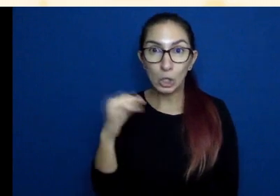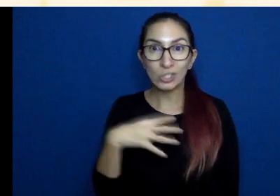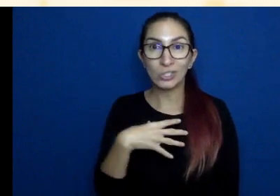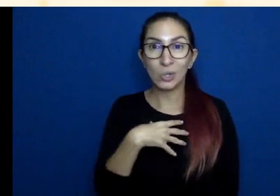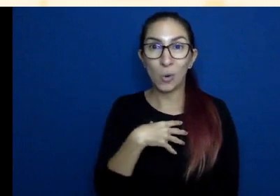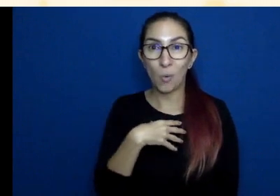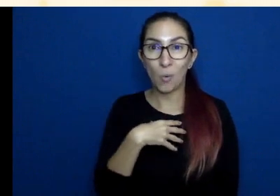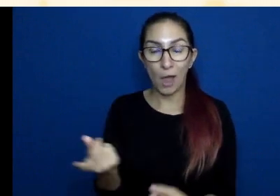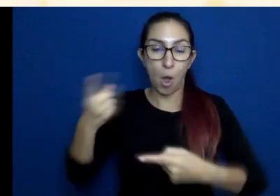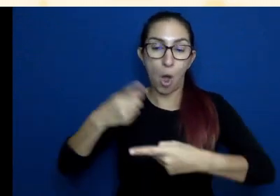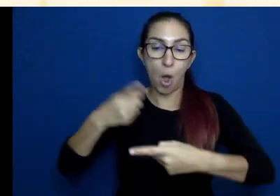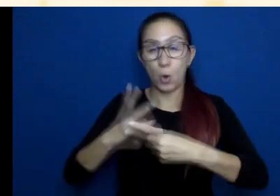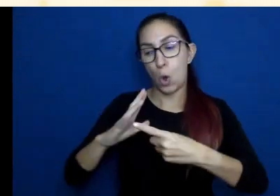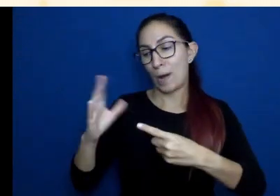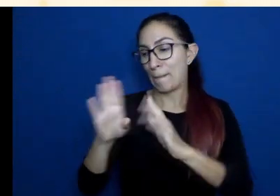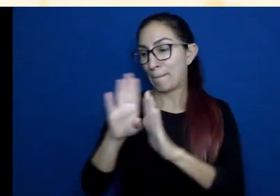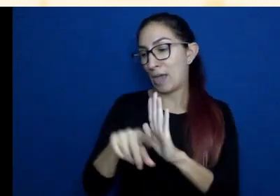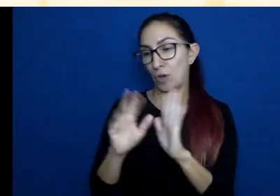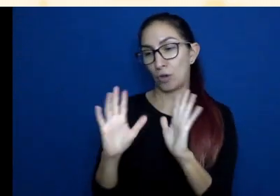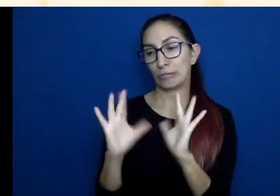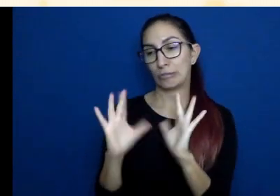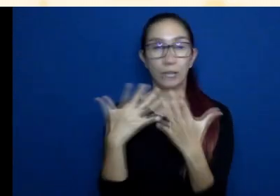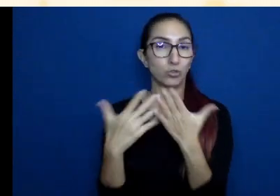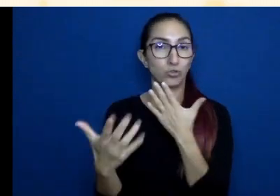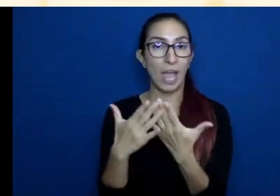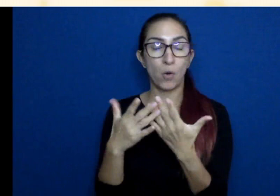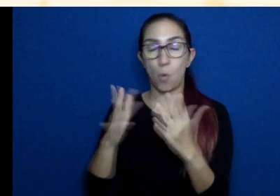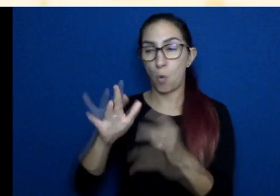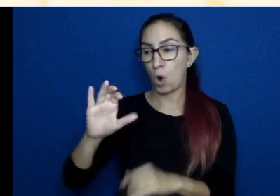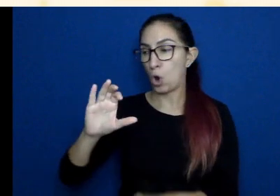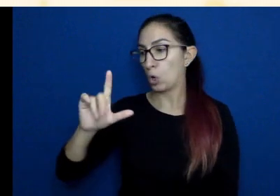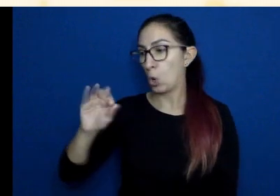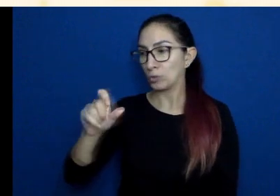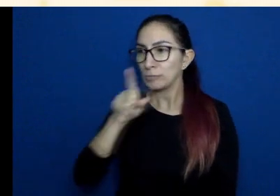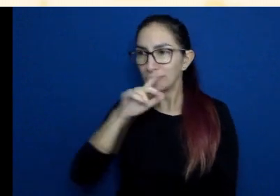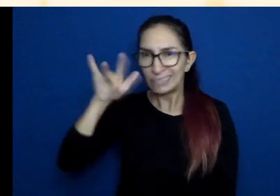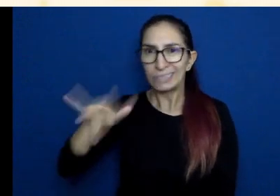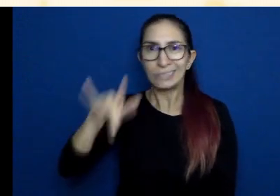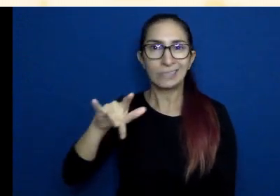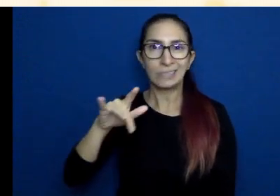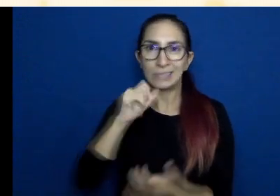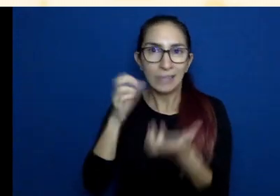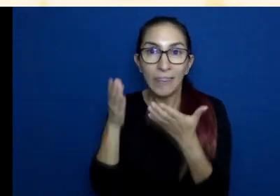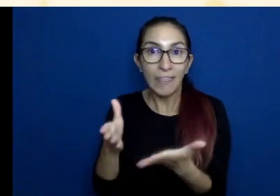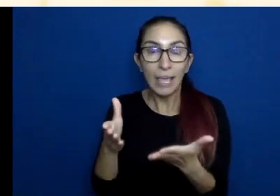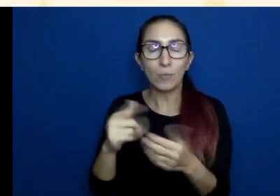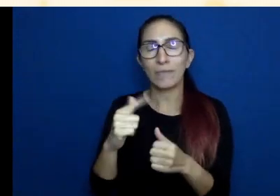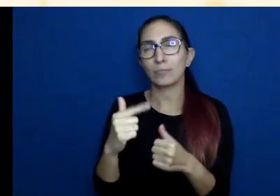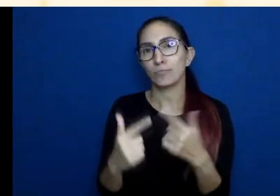But sometimes it's white or light grey, sometimes the close button isn't really there.